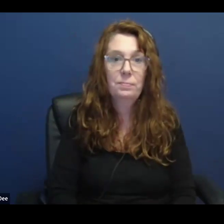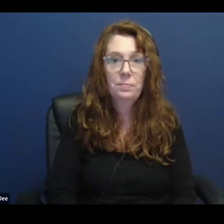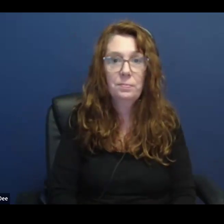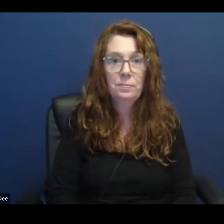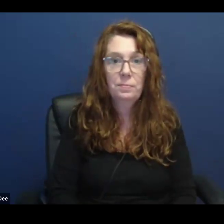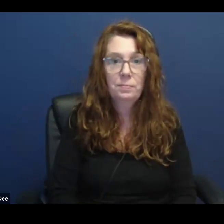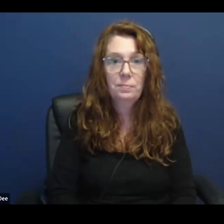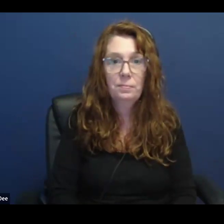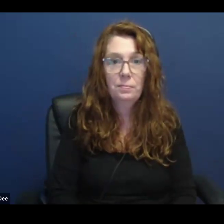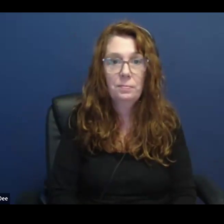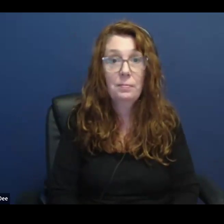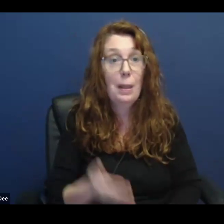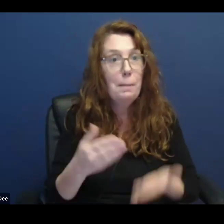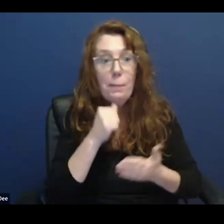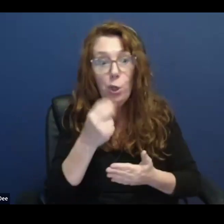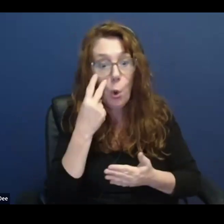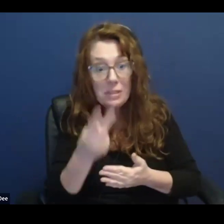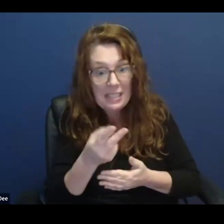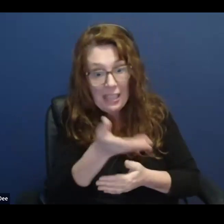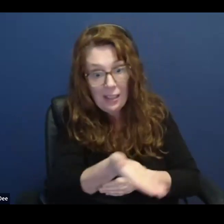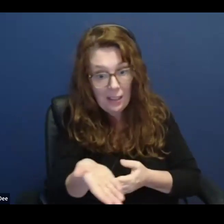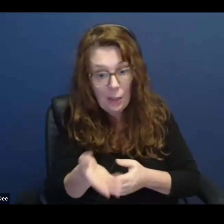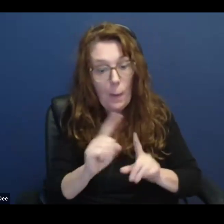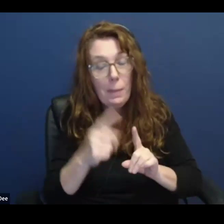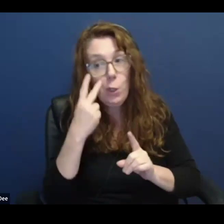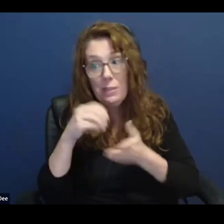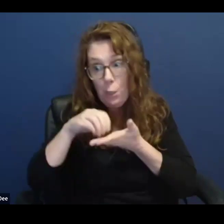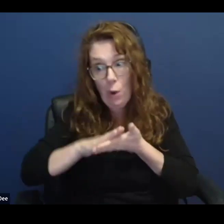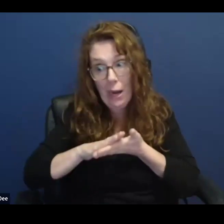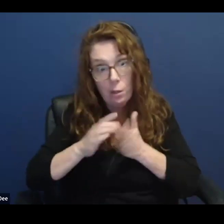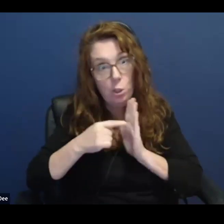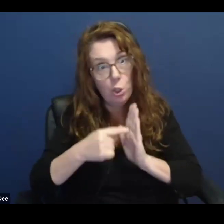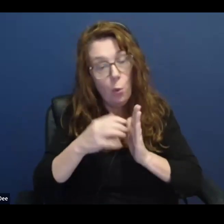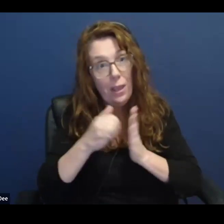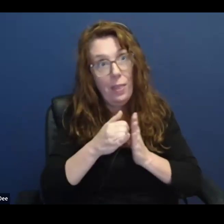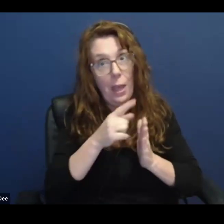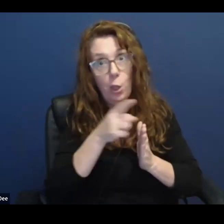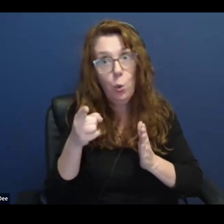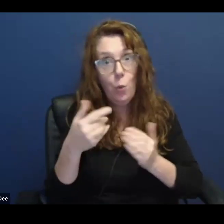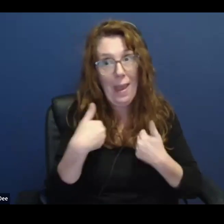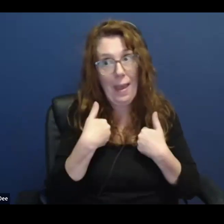Maybe you don't even see the objects in the vault, but you see records indicating that you have